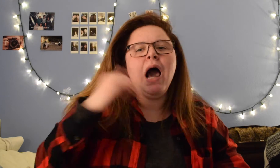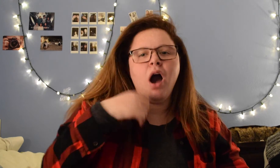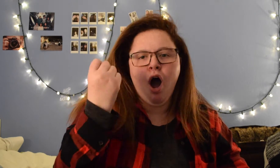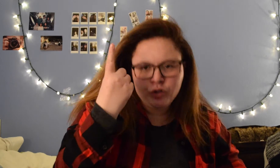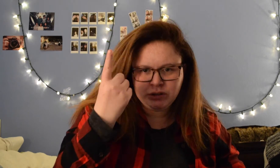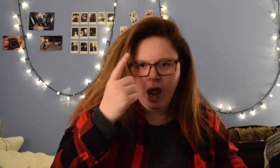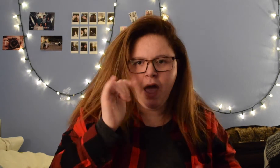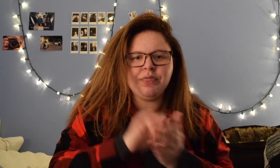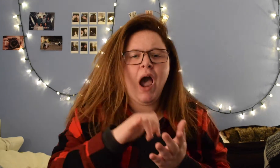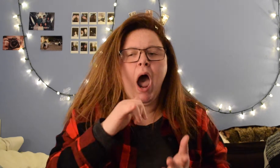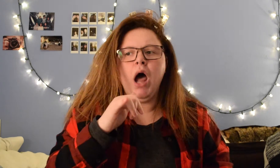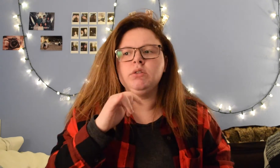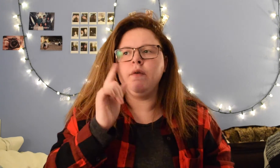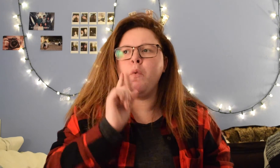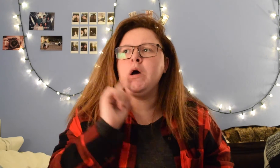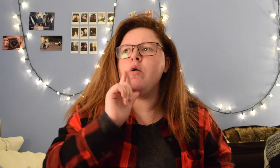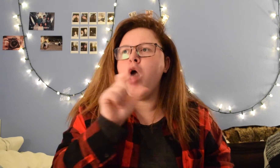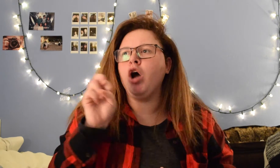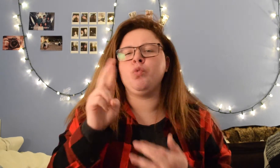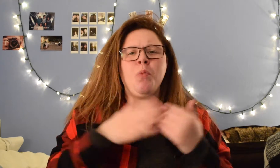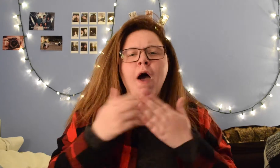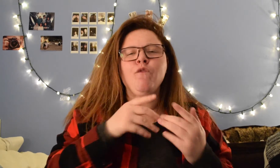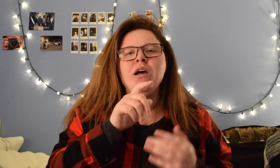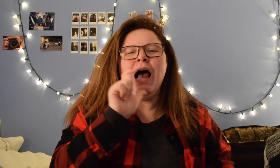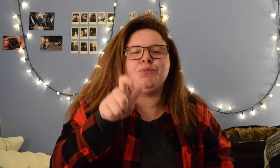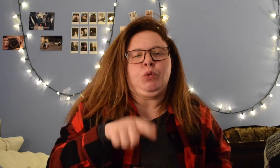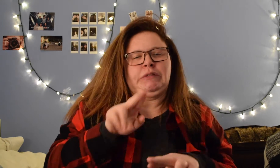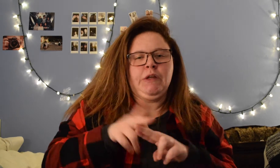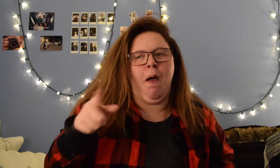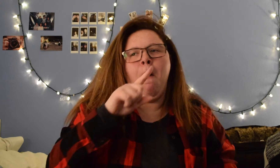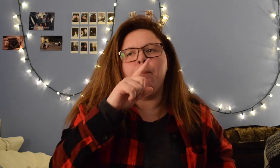I understood for the ones who has hearing loss or a disability, they're not really supposed to sit there